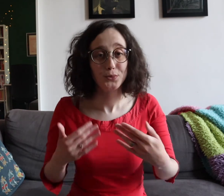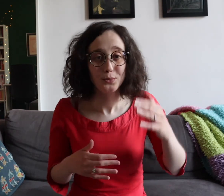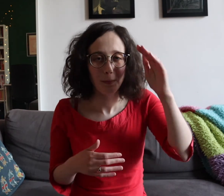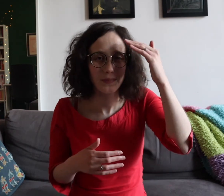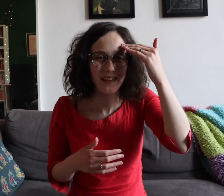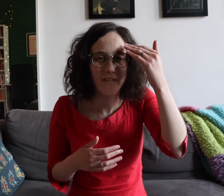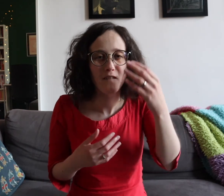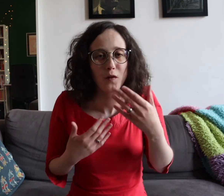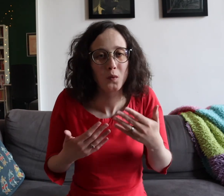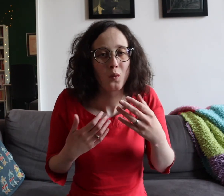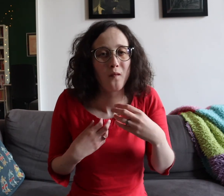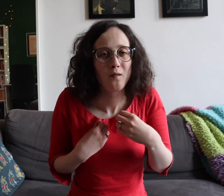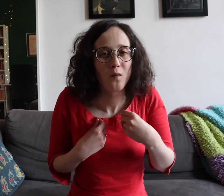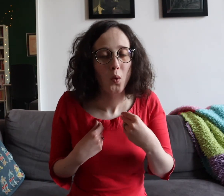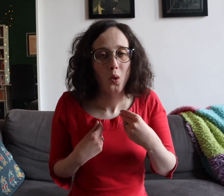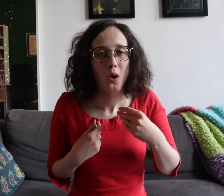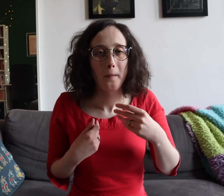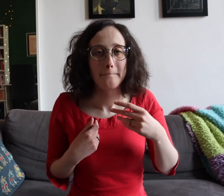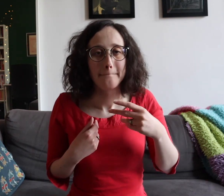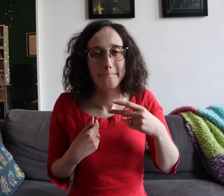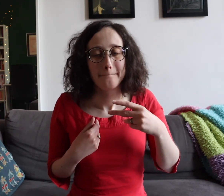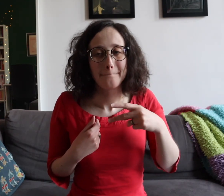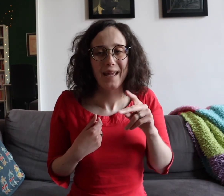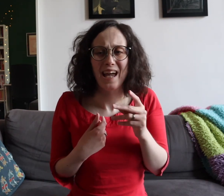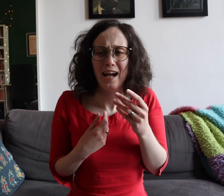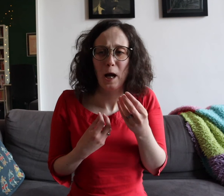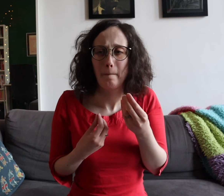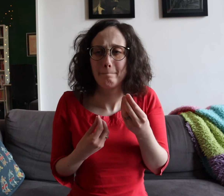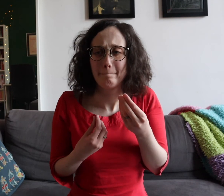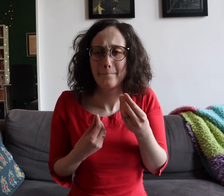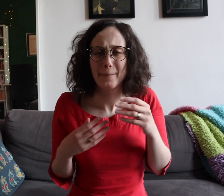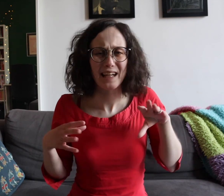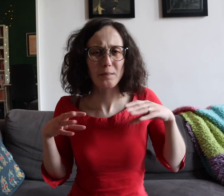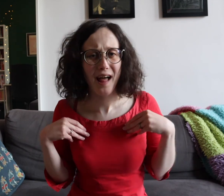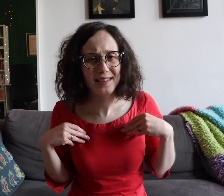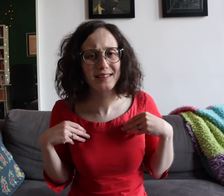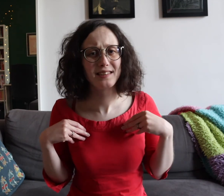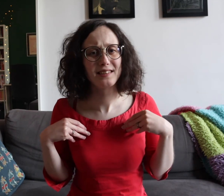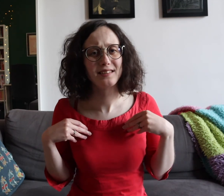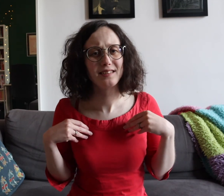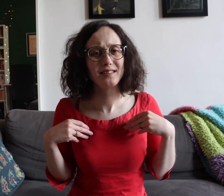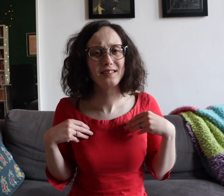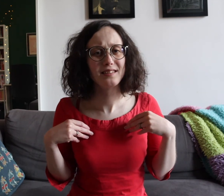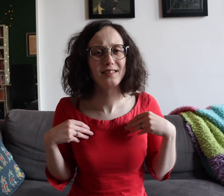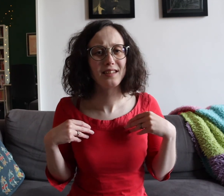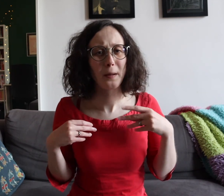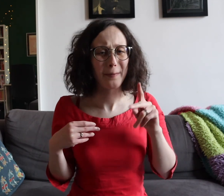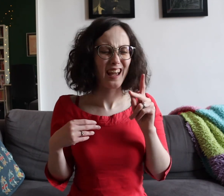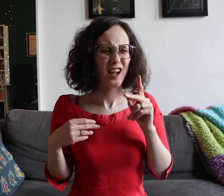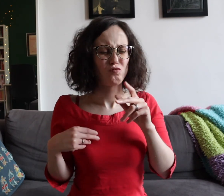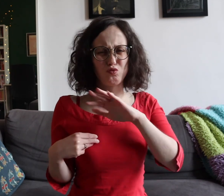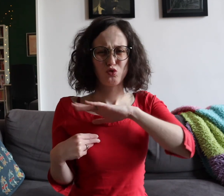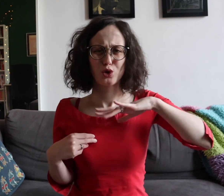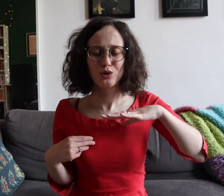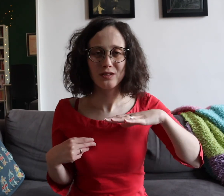Now I realise, I feel, that it is more about acceptance and pride.